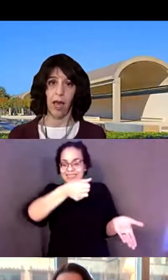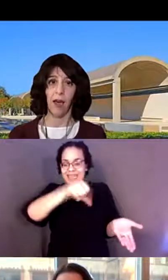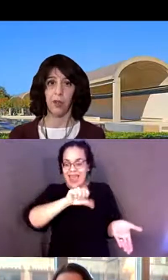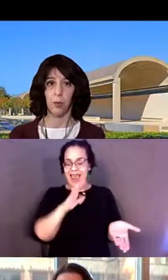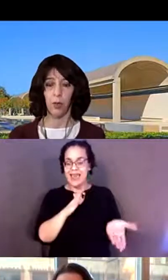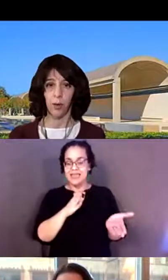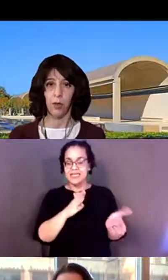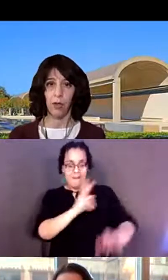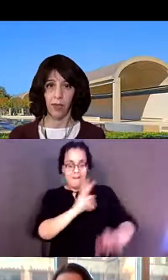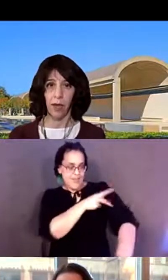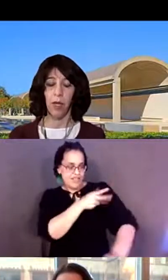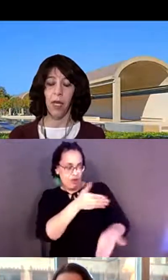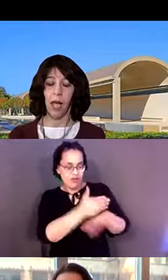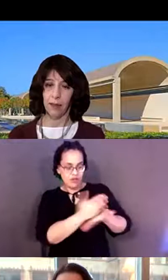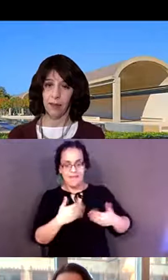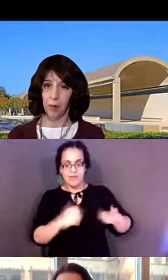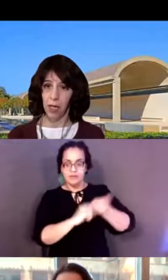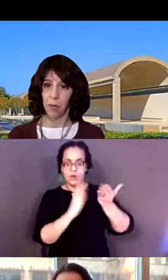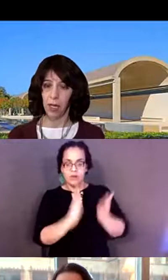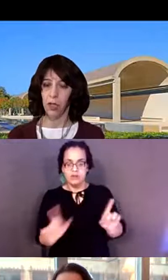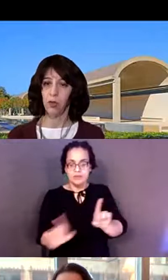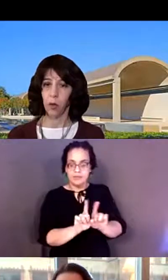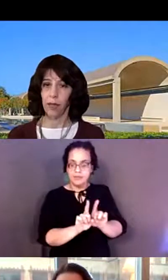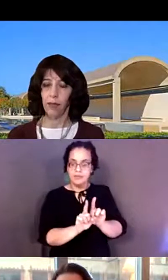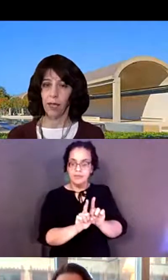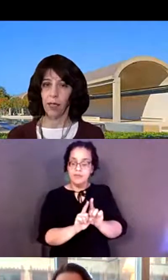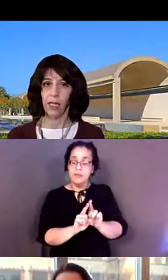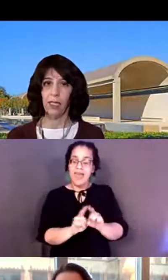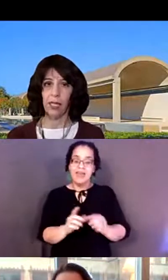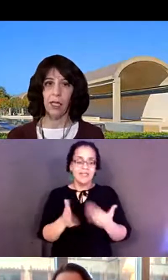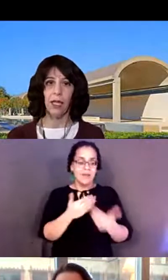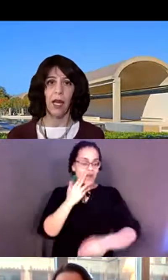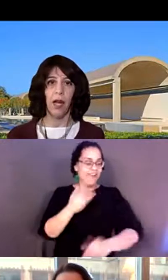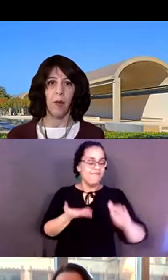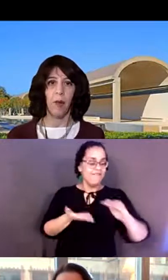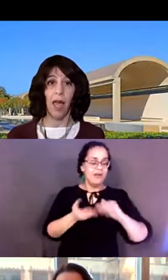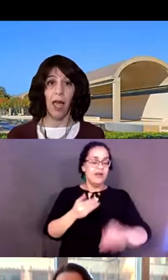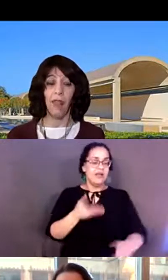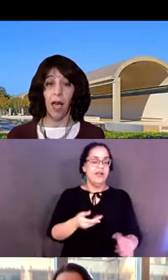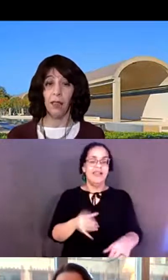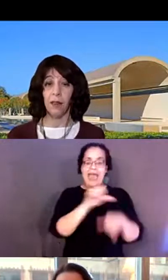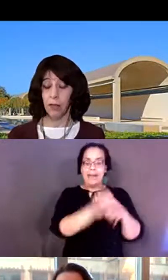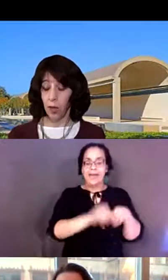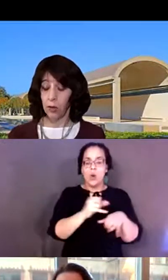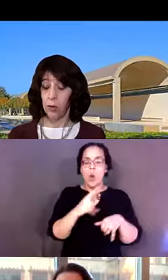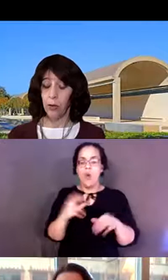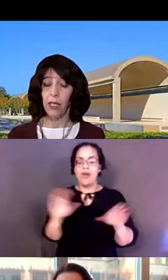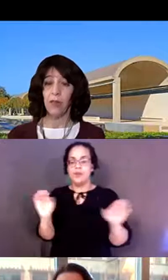the support person with them as an admitted patient or in the ED.